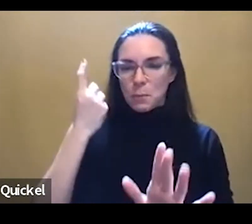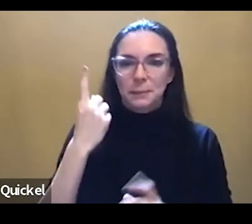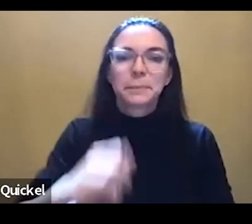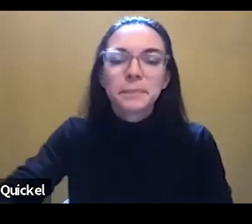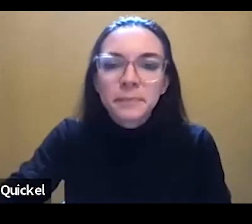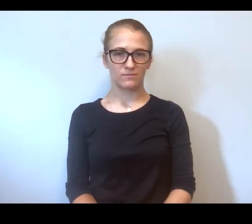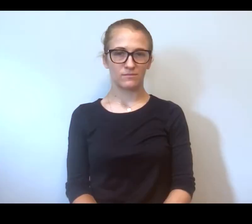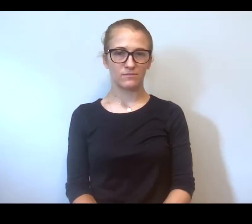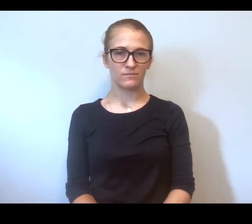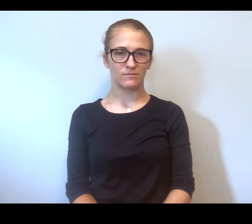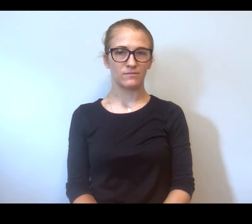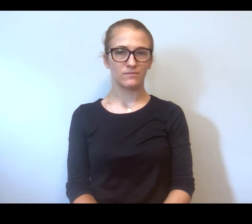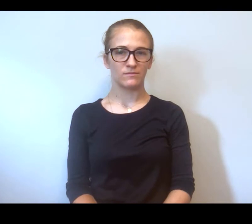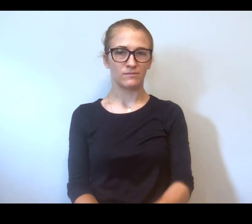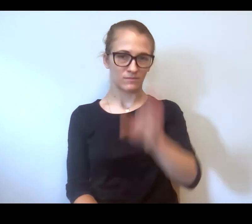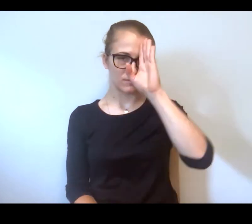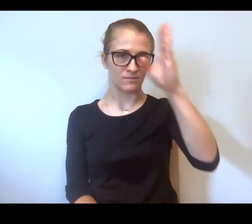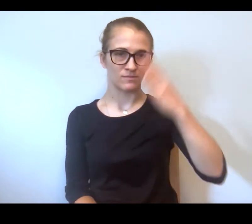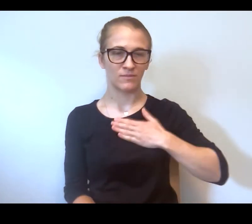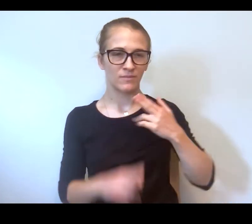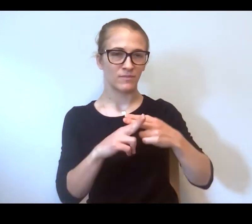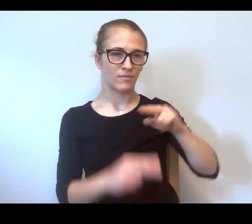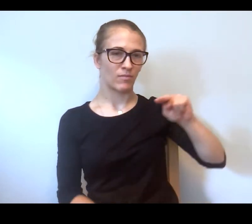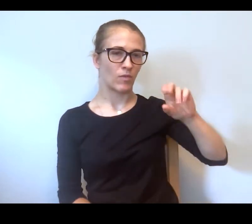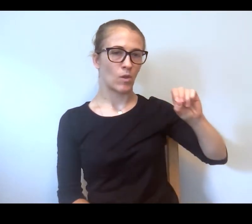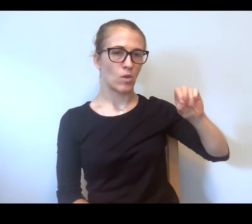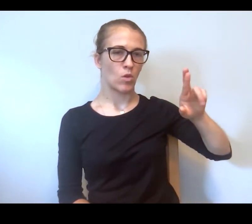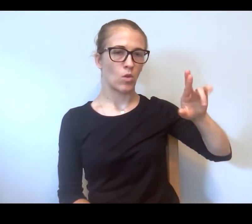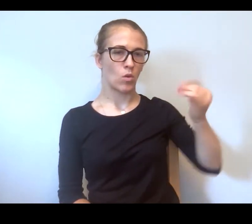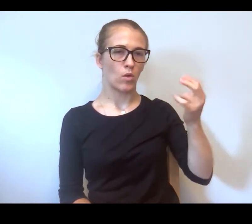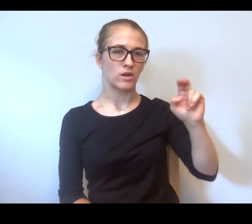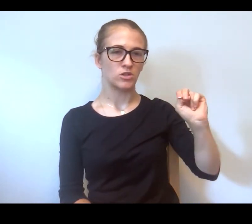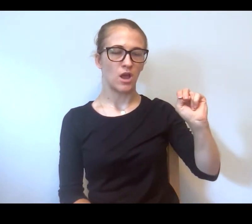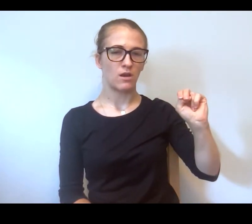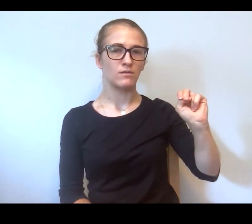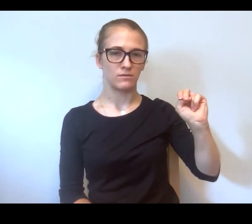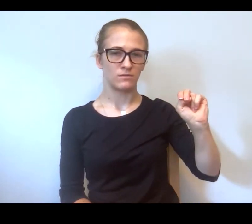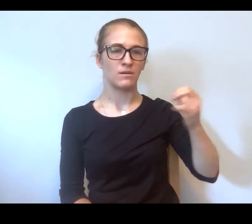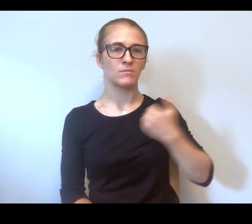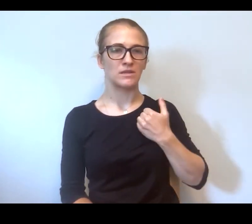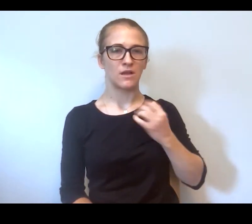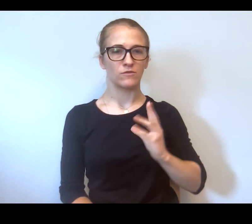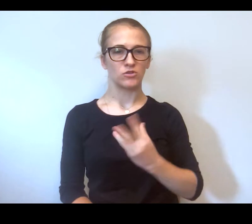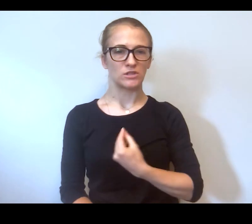at this time. Hi, Noorjahan. Noorjahan: Hello, I'm